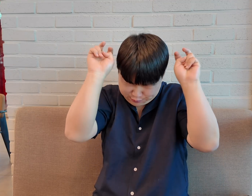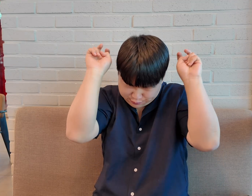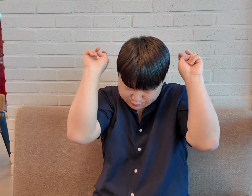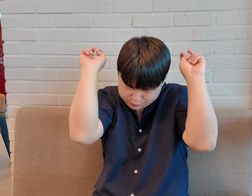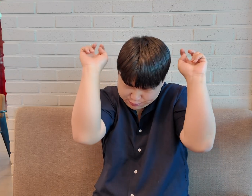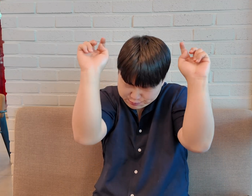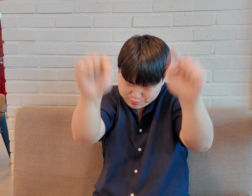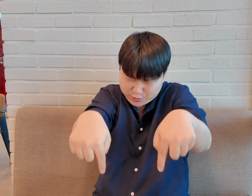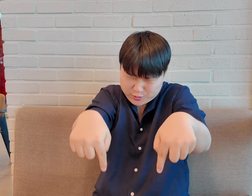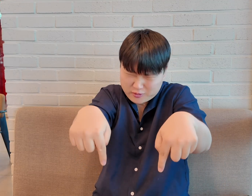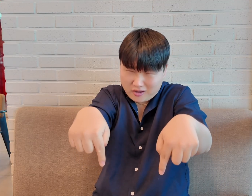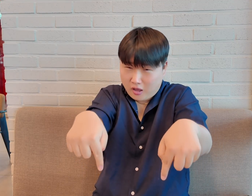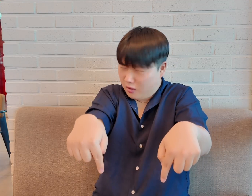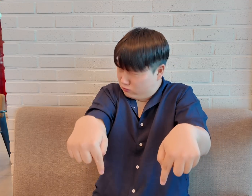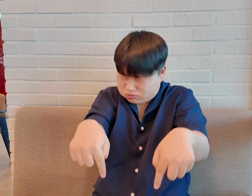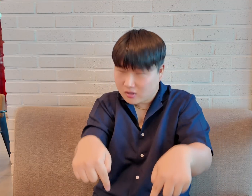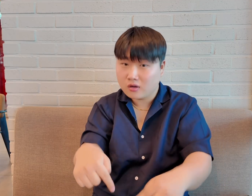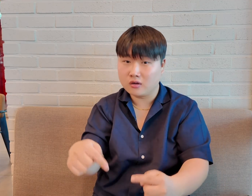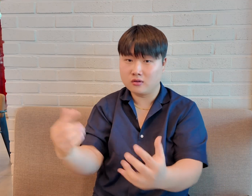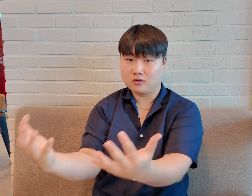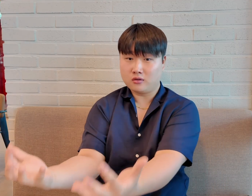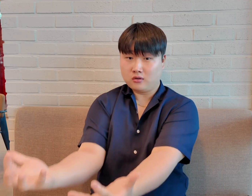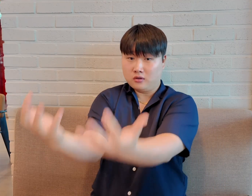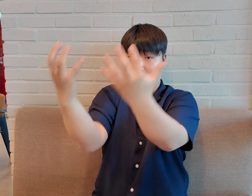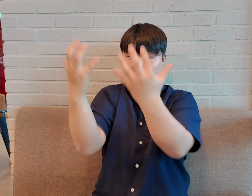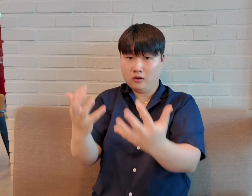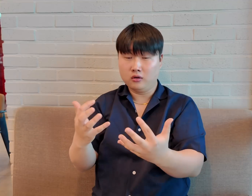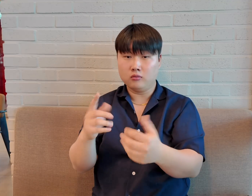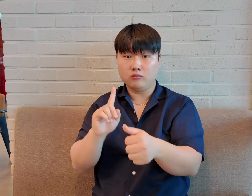people who have no knowledge of sign language or deaf people come here.